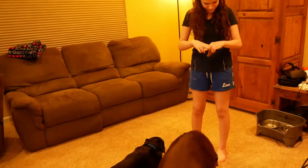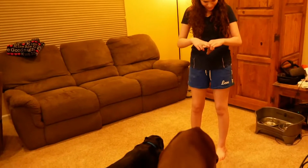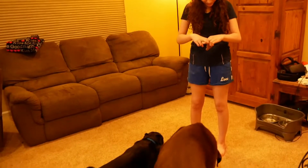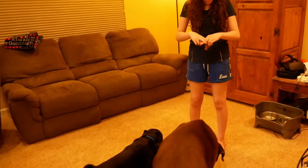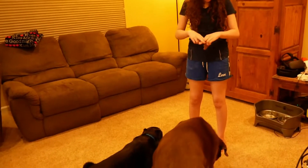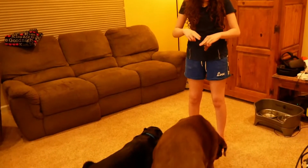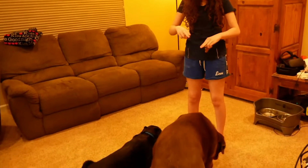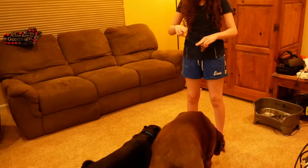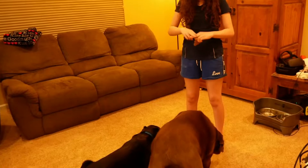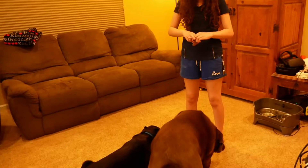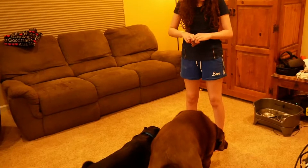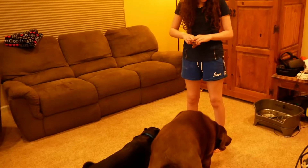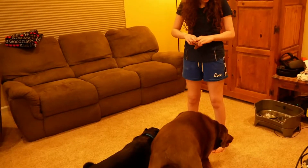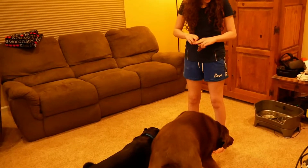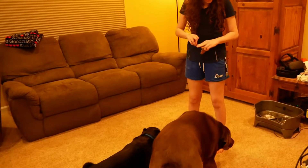sorry they're already eating so hang on a second